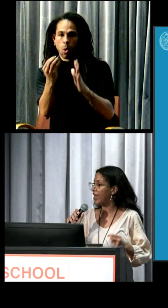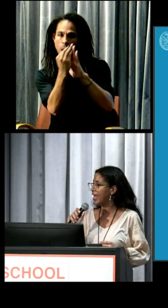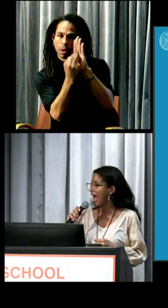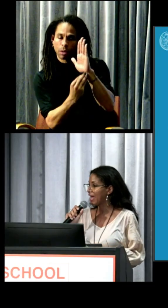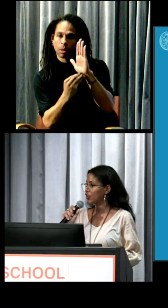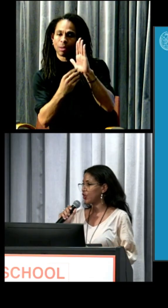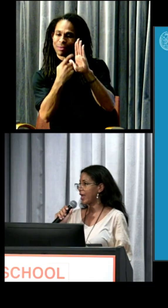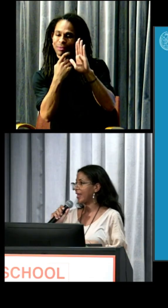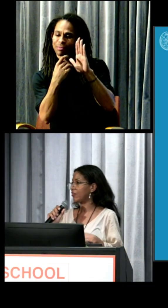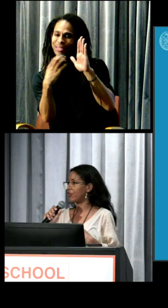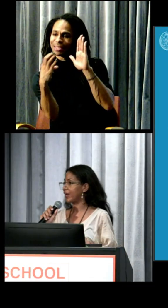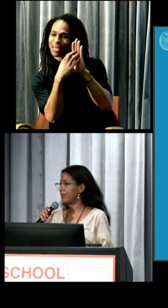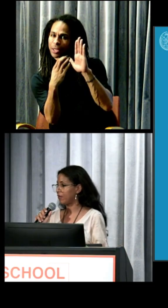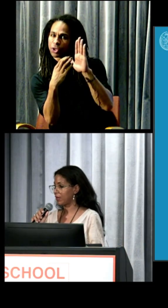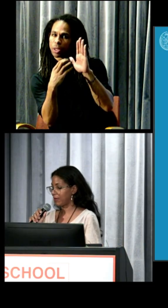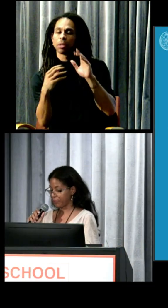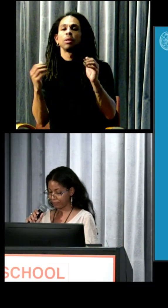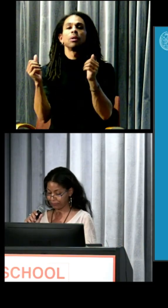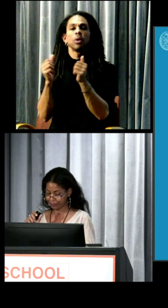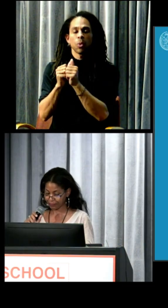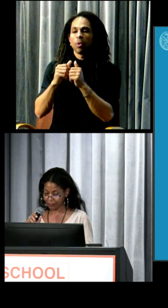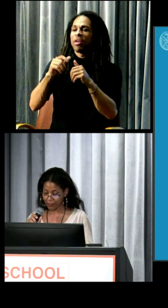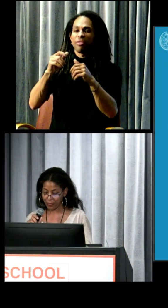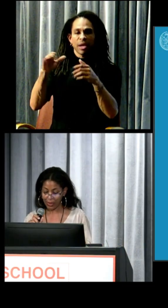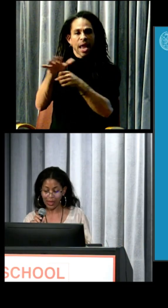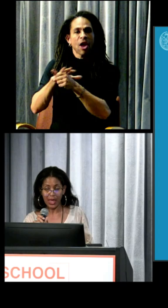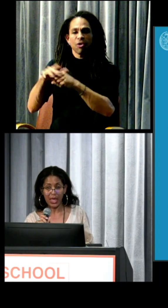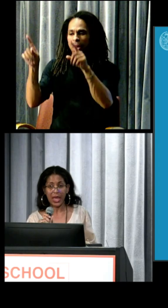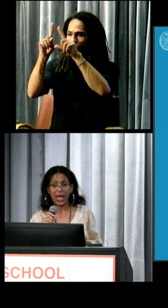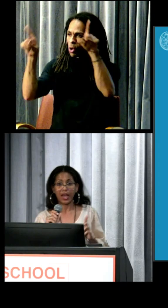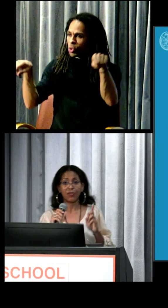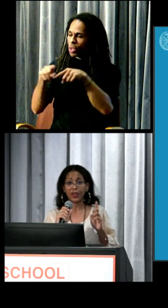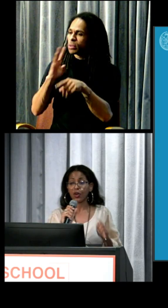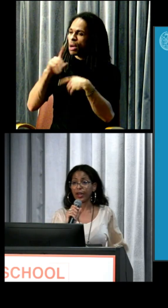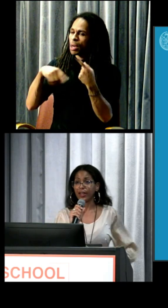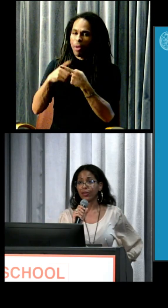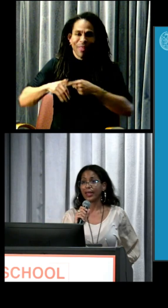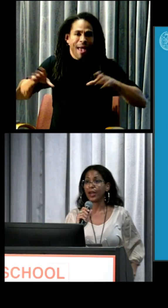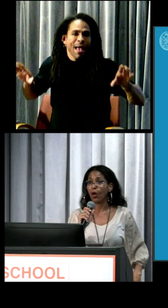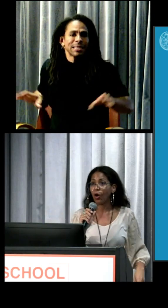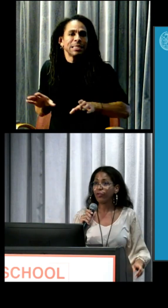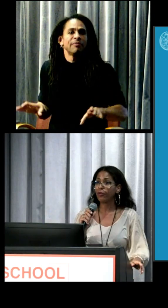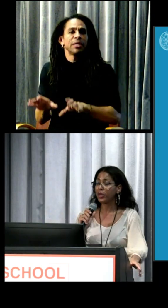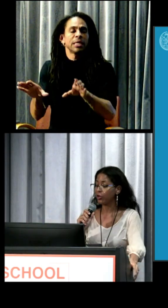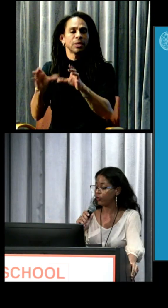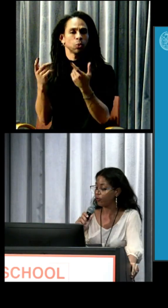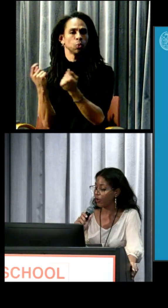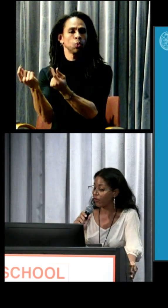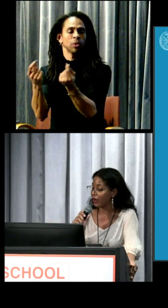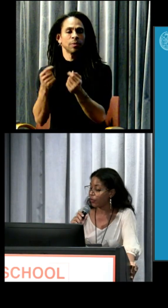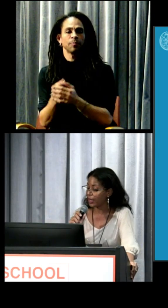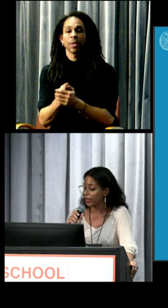So we started out thinking about what's every data set out there that we could use to think about trash in New York City?